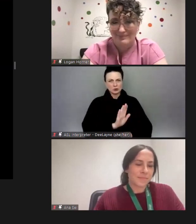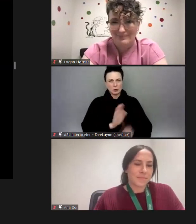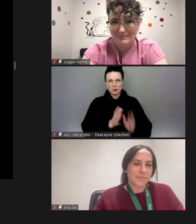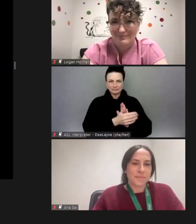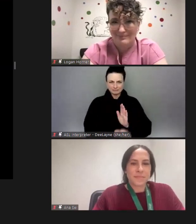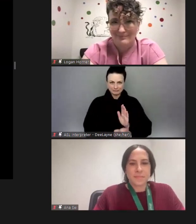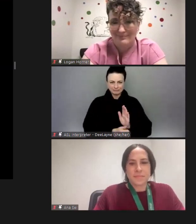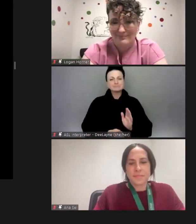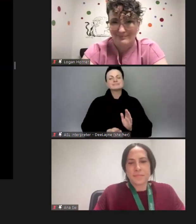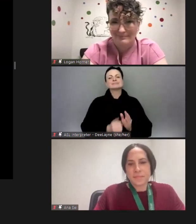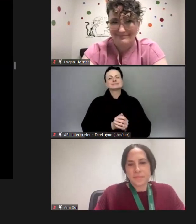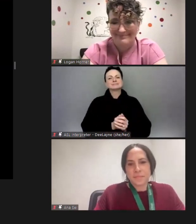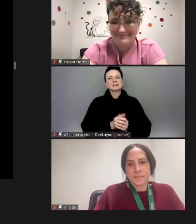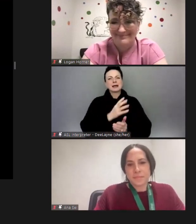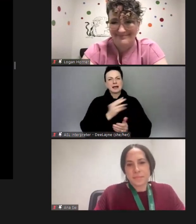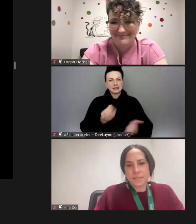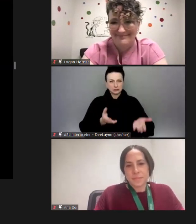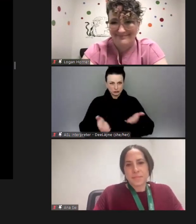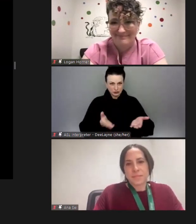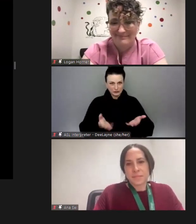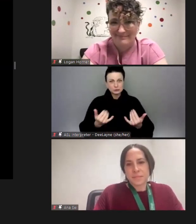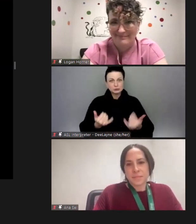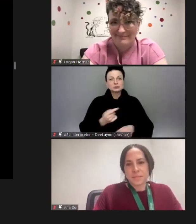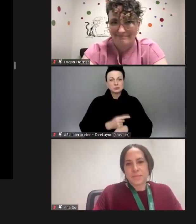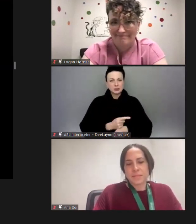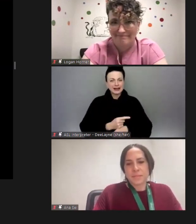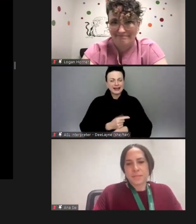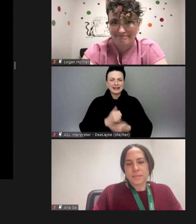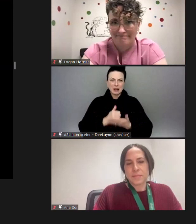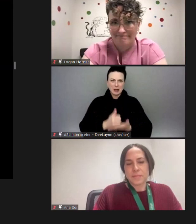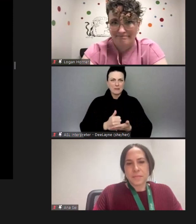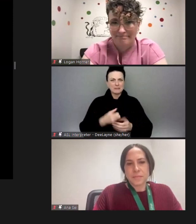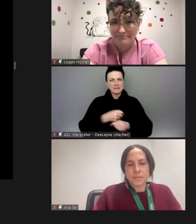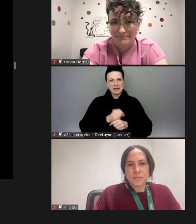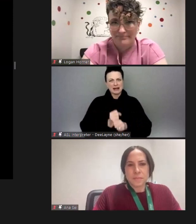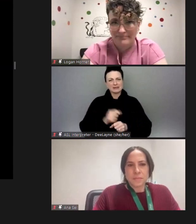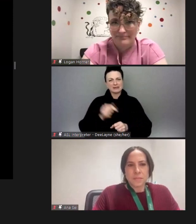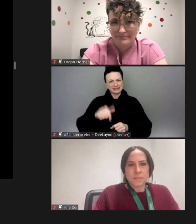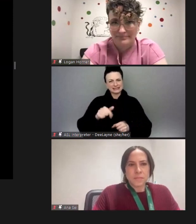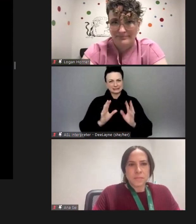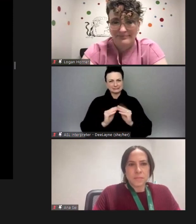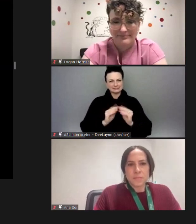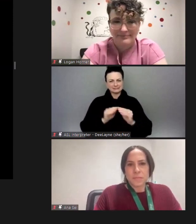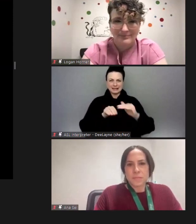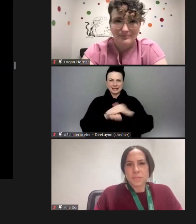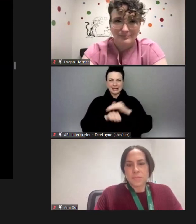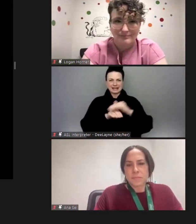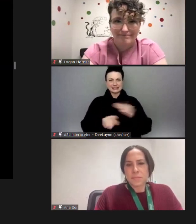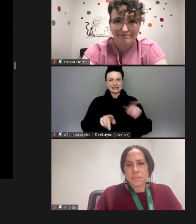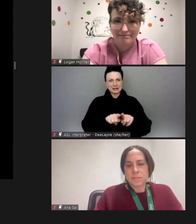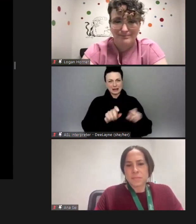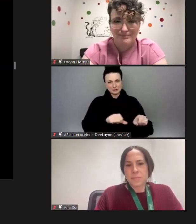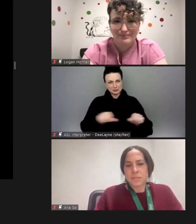skills and services in helping us make